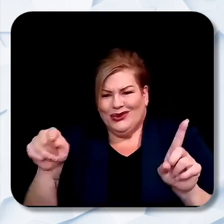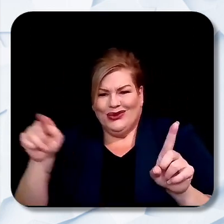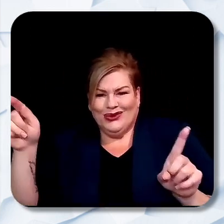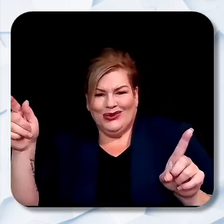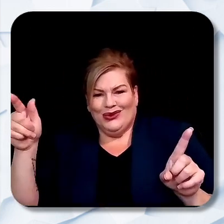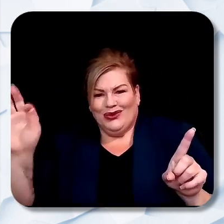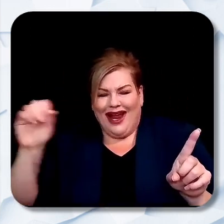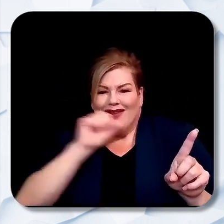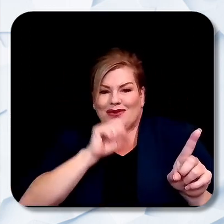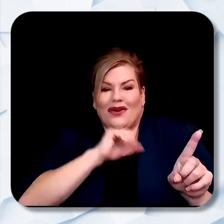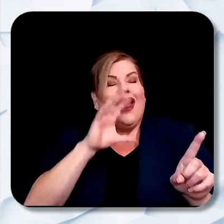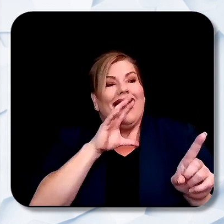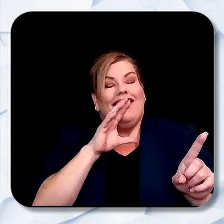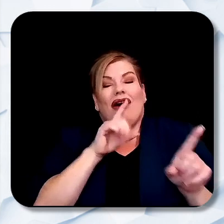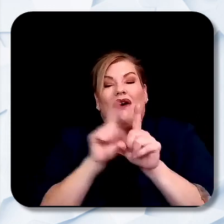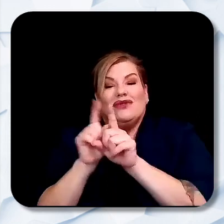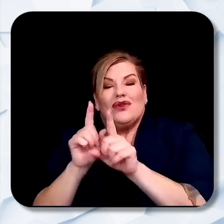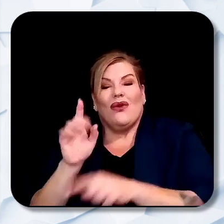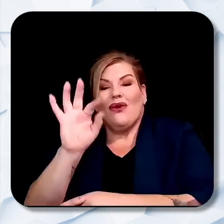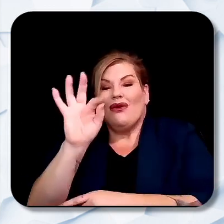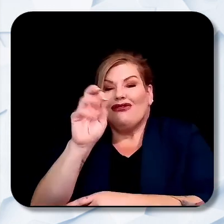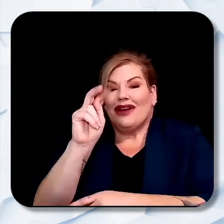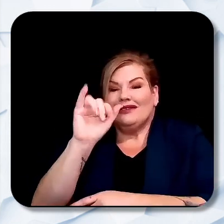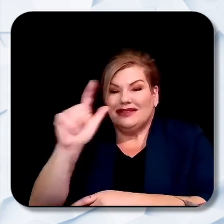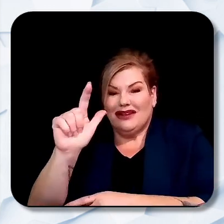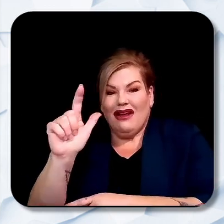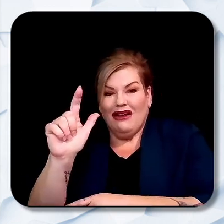in children of which Fentanyl accounts for. Ninety-five percent have increased